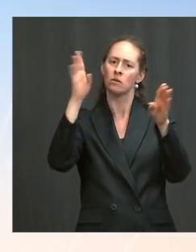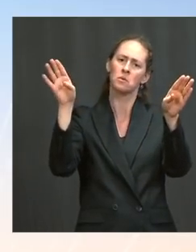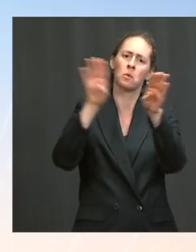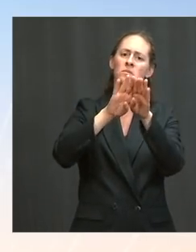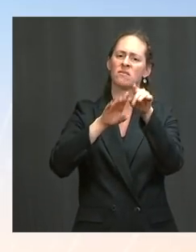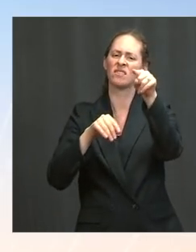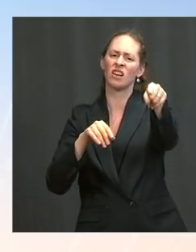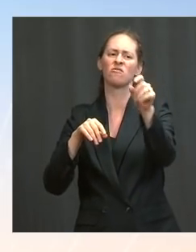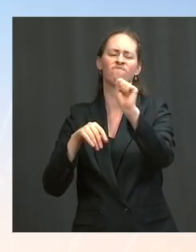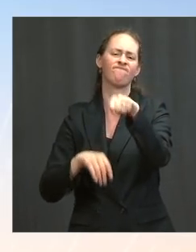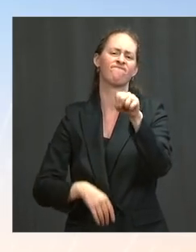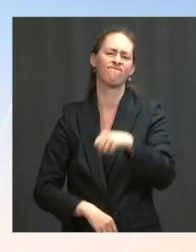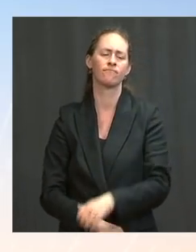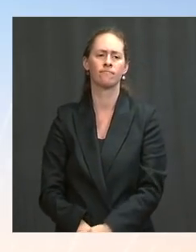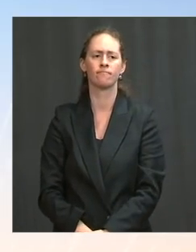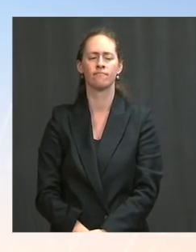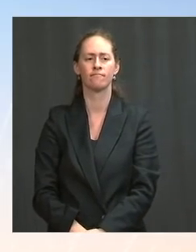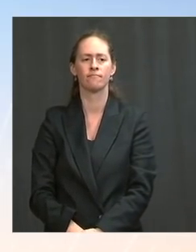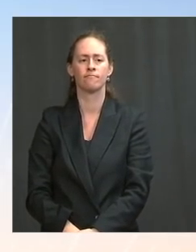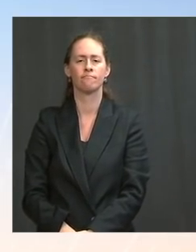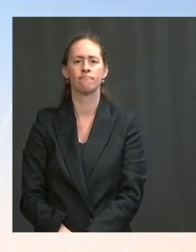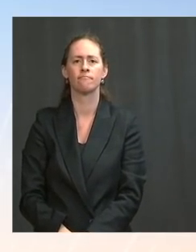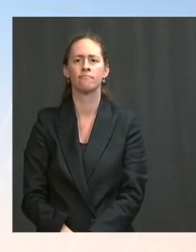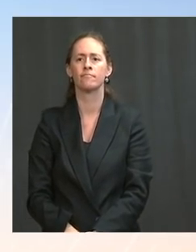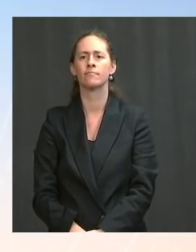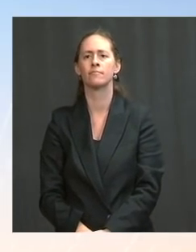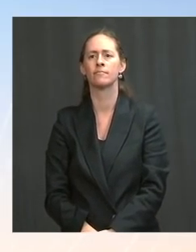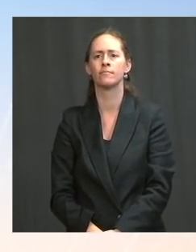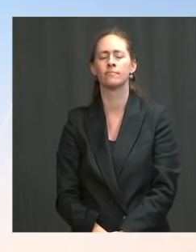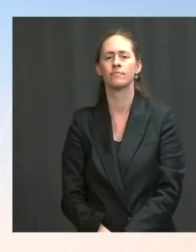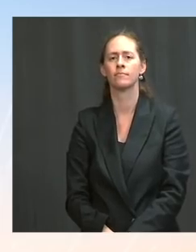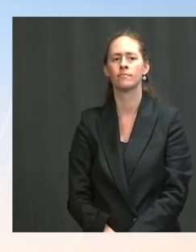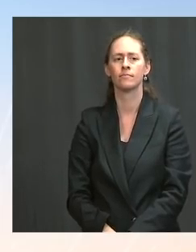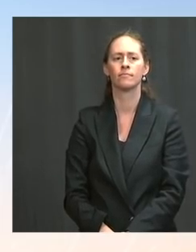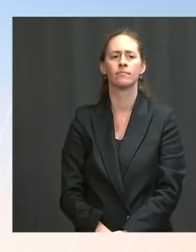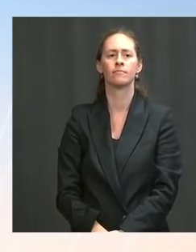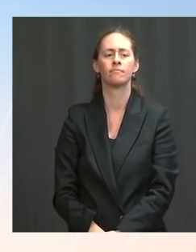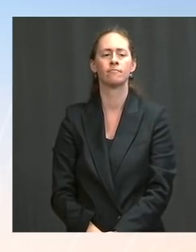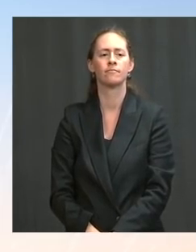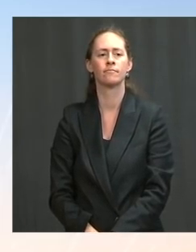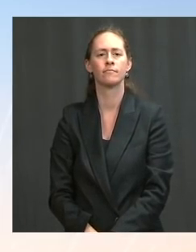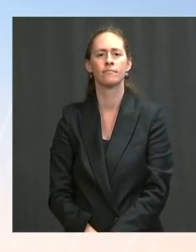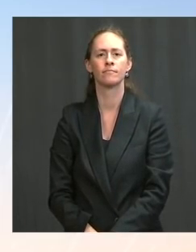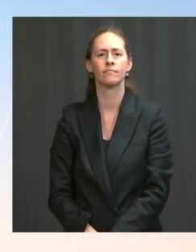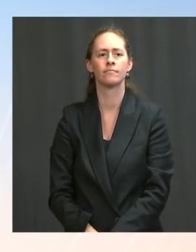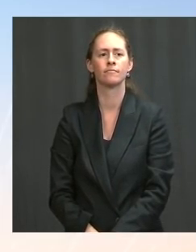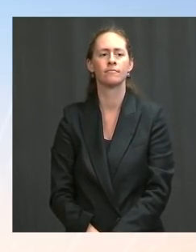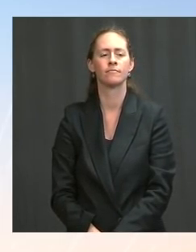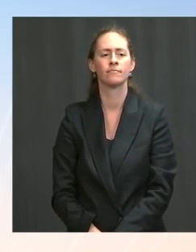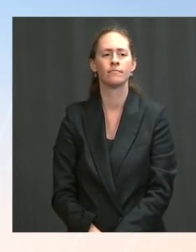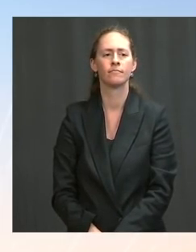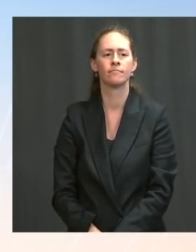The Press: Thanks, Jen. Can I just ask you a quick one on infrastructure first? Ms. Psaki: Sure. The Press: Does the White House think it has 10 Republicans